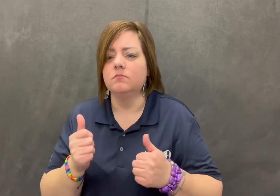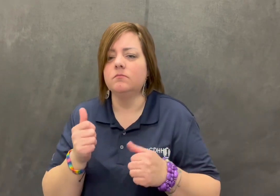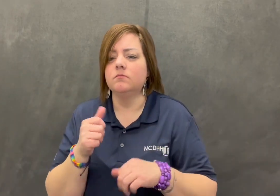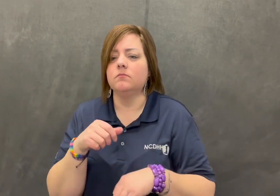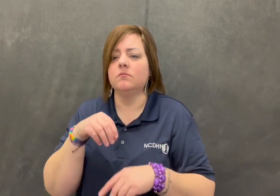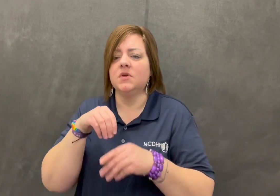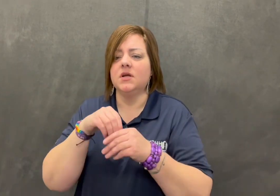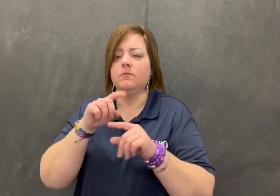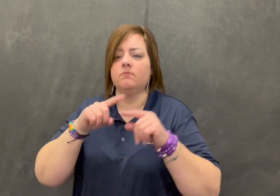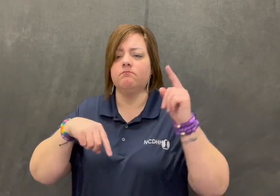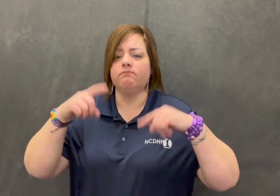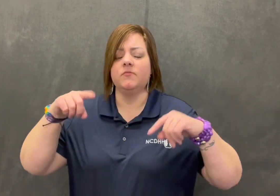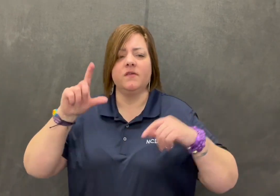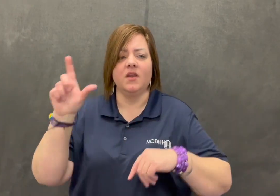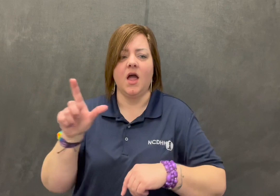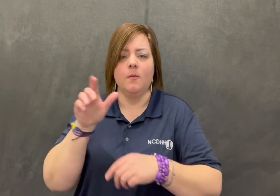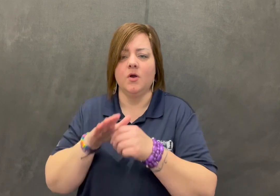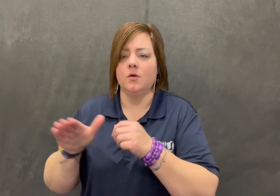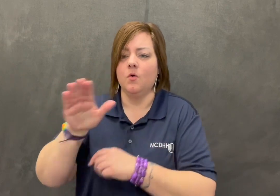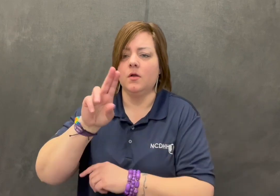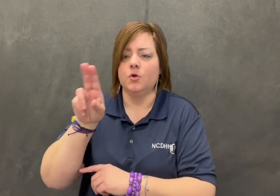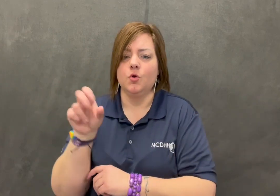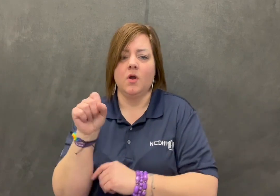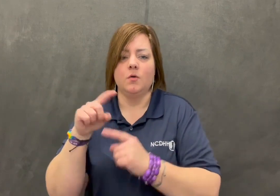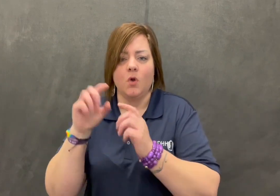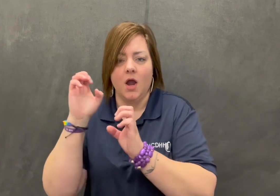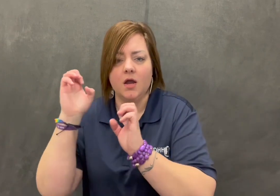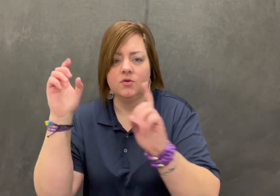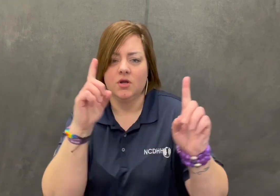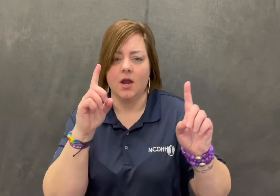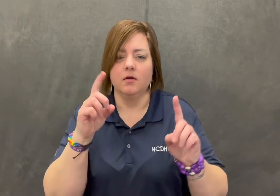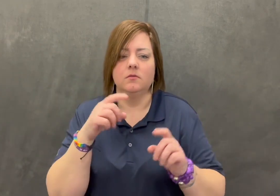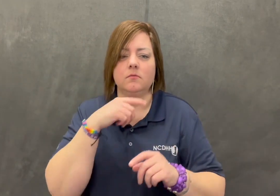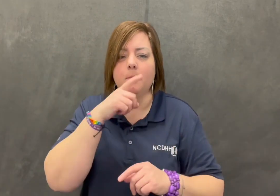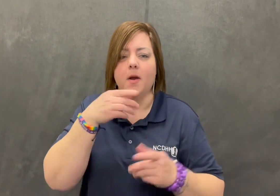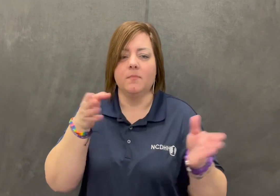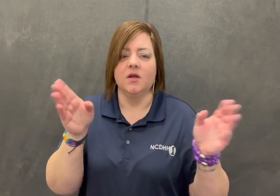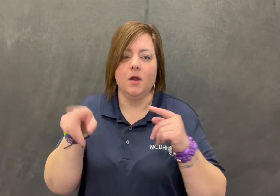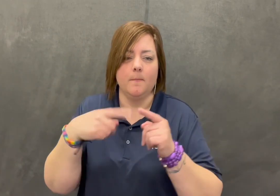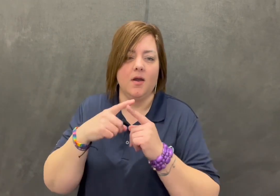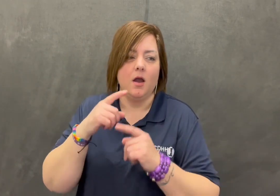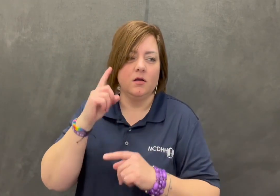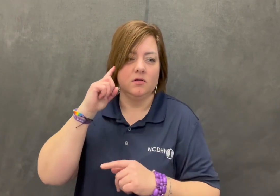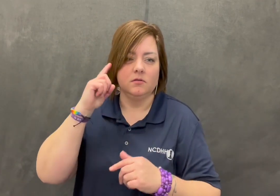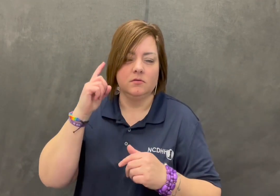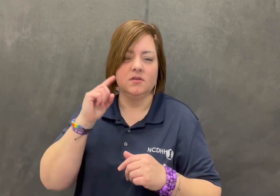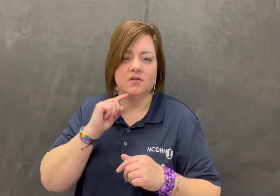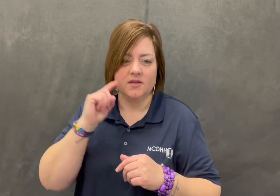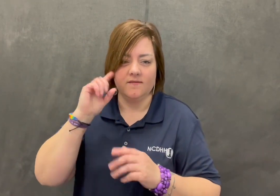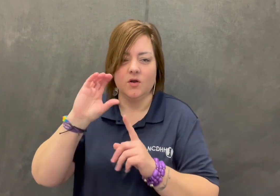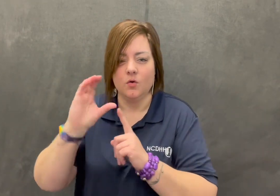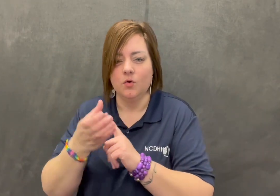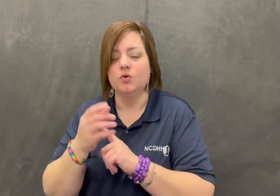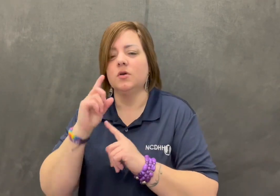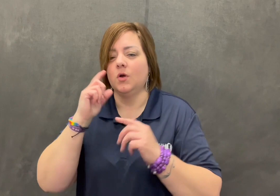anything, related to hearing loss was provided in libraries throughout the United States, talking